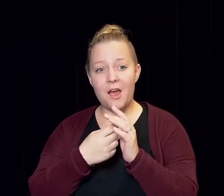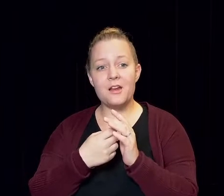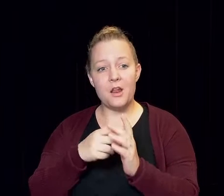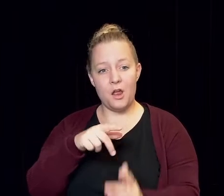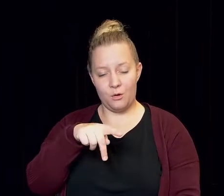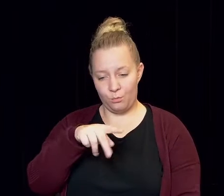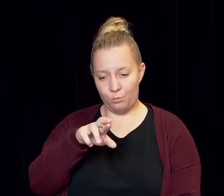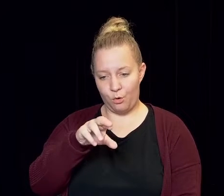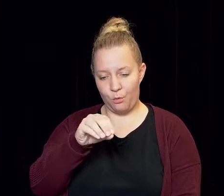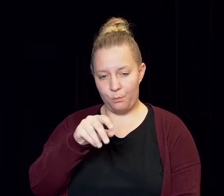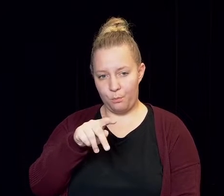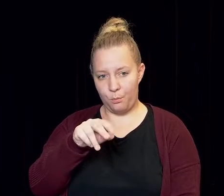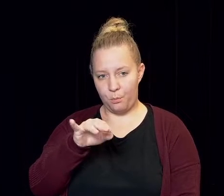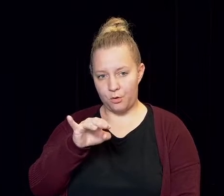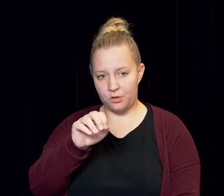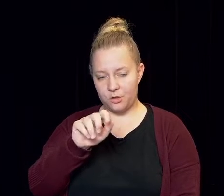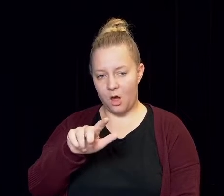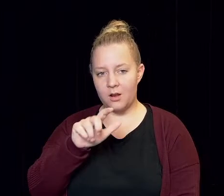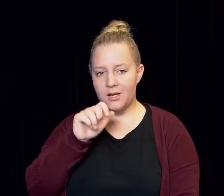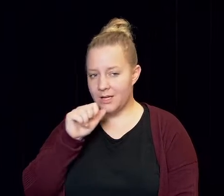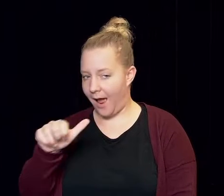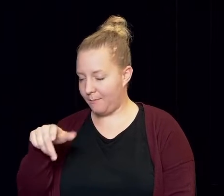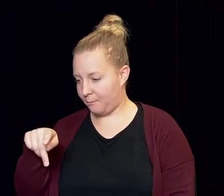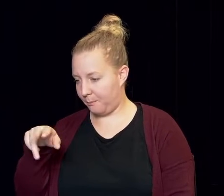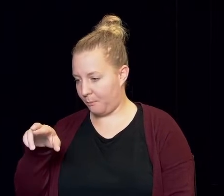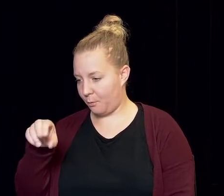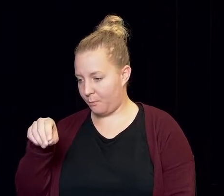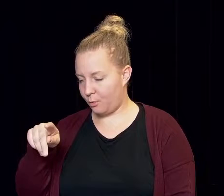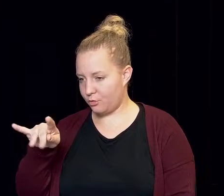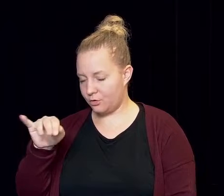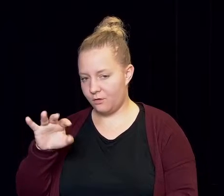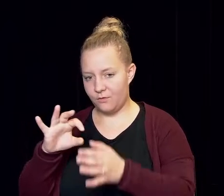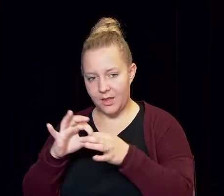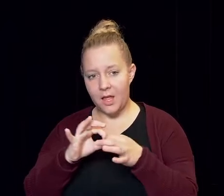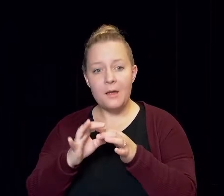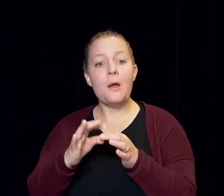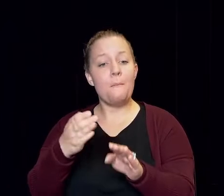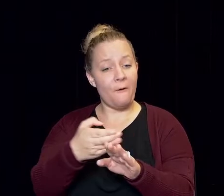Relationships. But before we get started, I want you to see if you can answer this first question